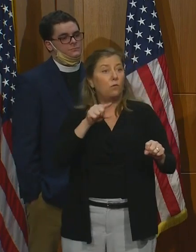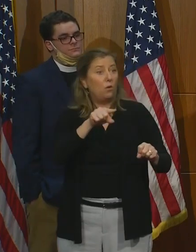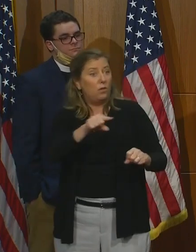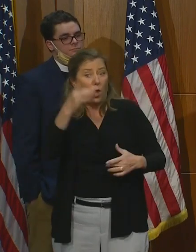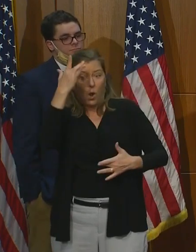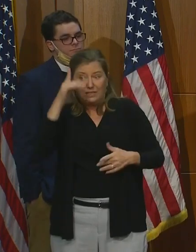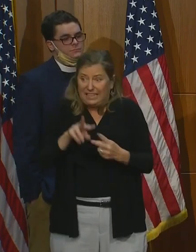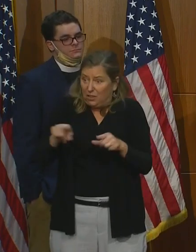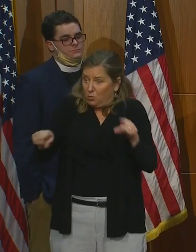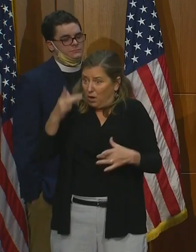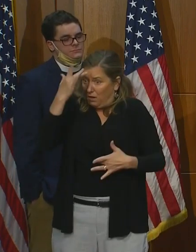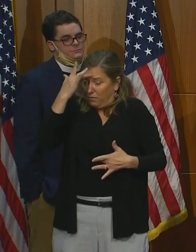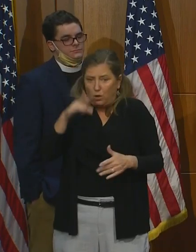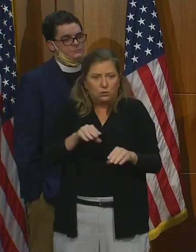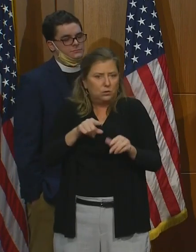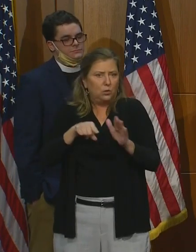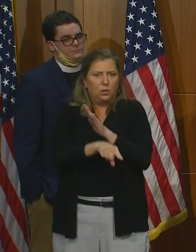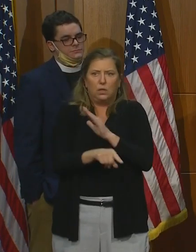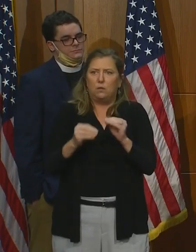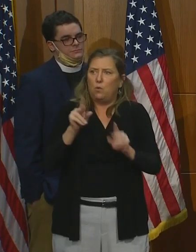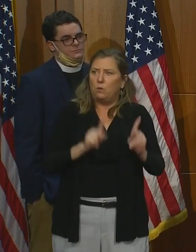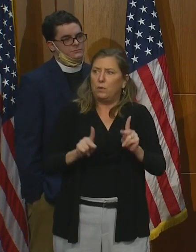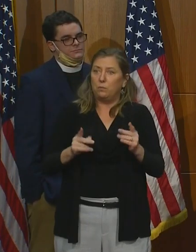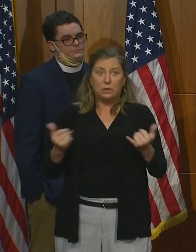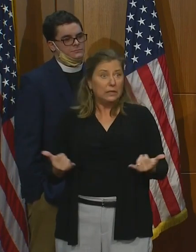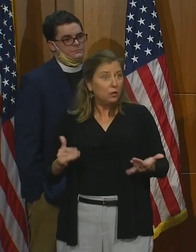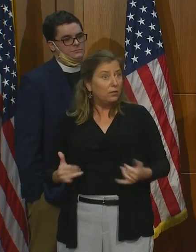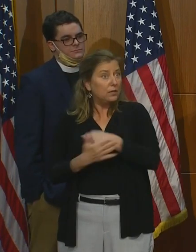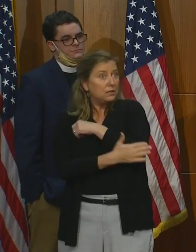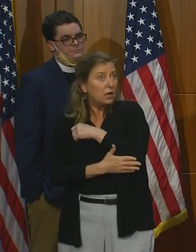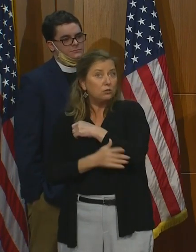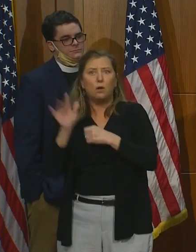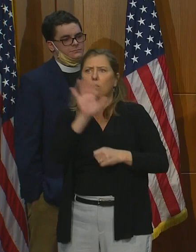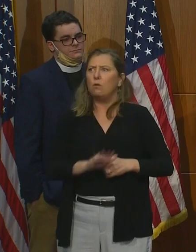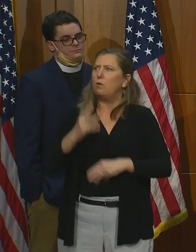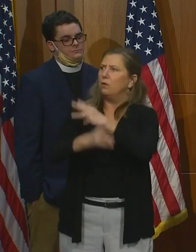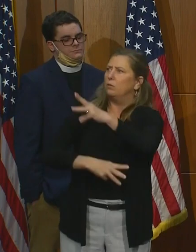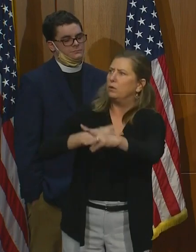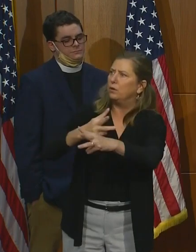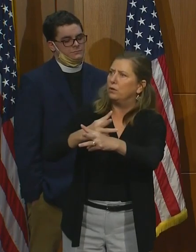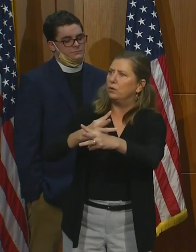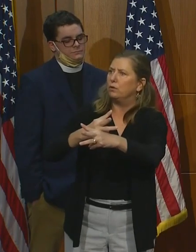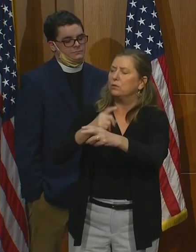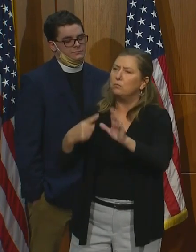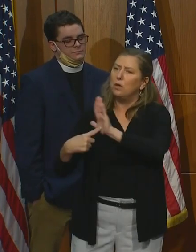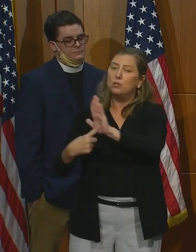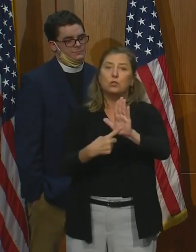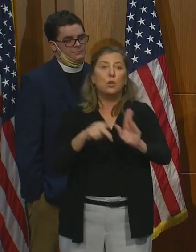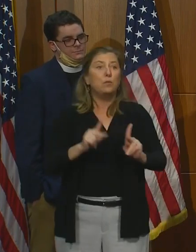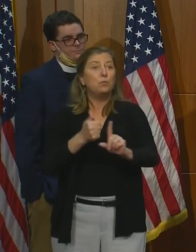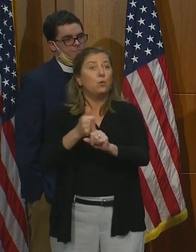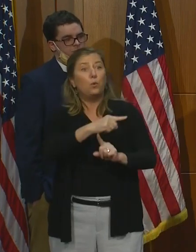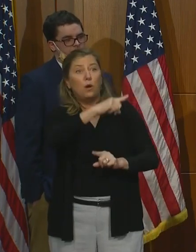WE CAN TO KEEP EITHER FROM CLAIMING MORE LIVES IN THIS